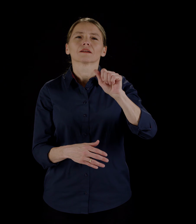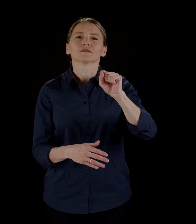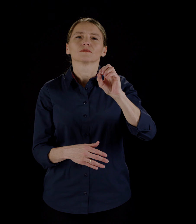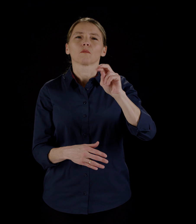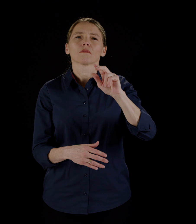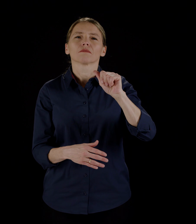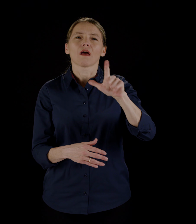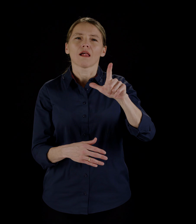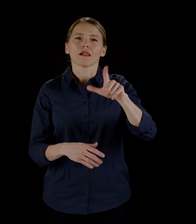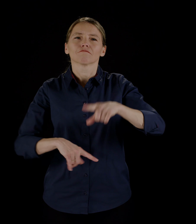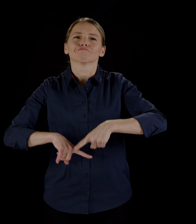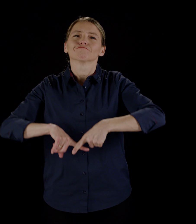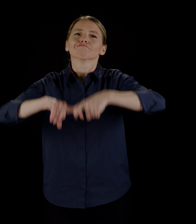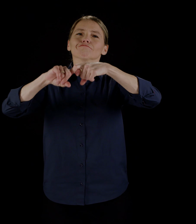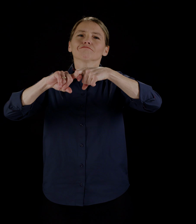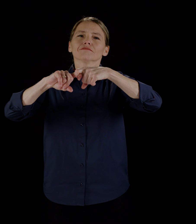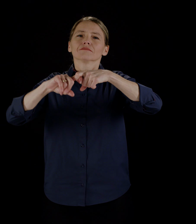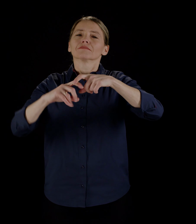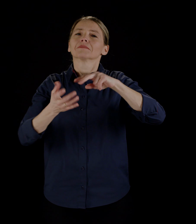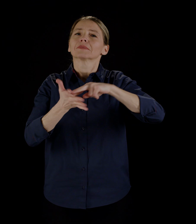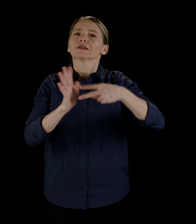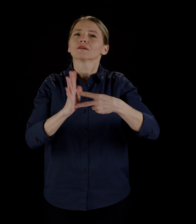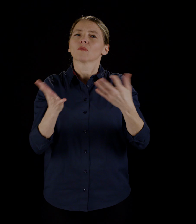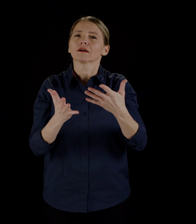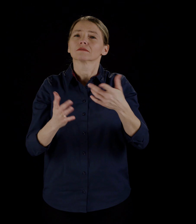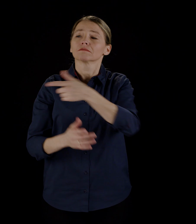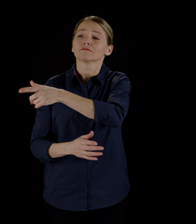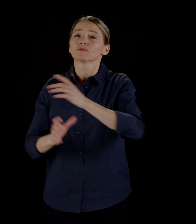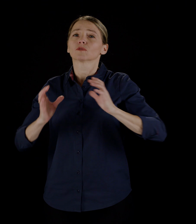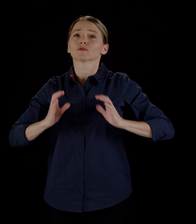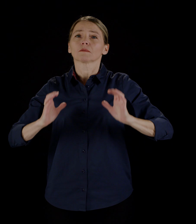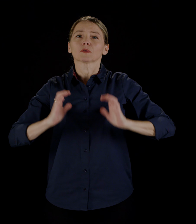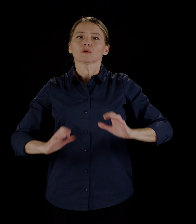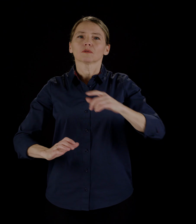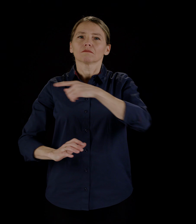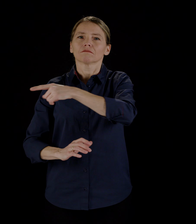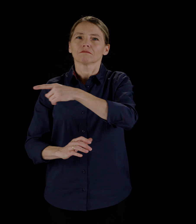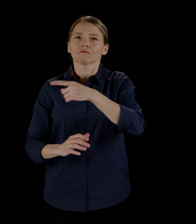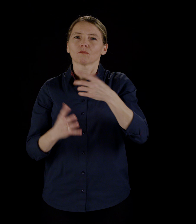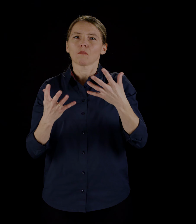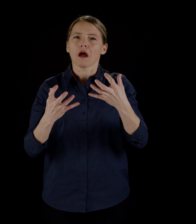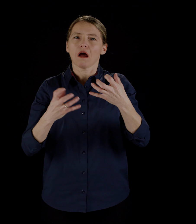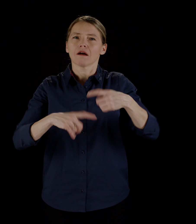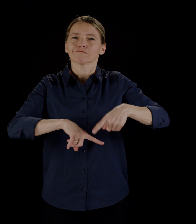Seasonal Suspend refers to a customer-initiated hold on service that is intended to be in